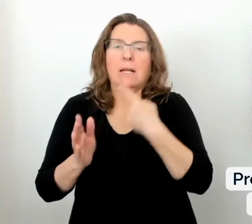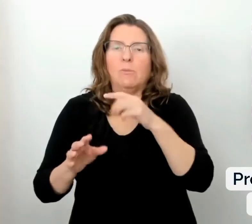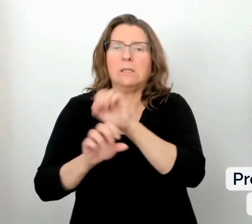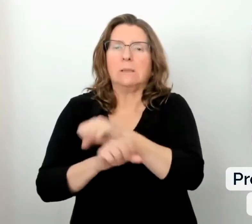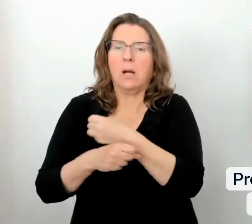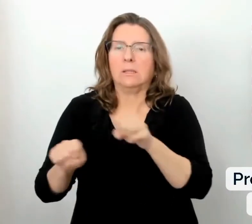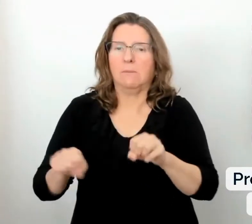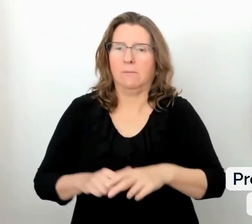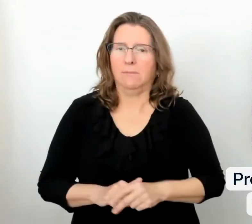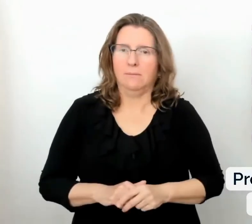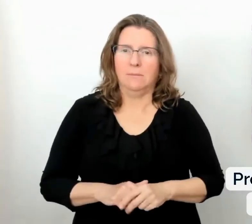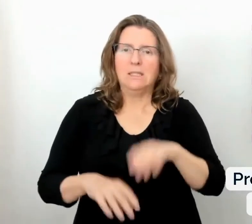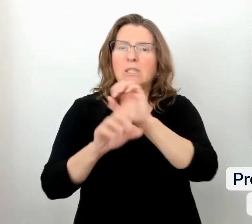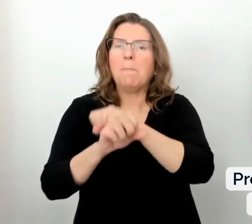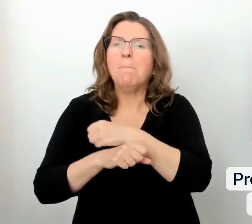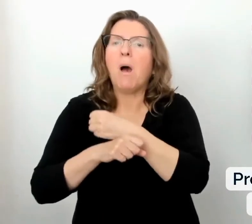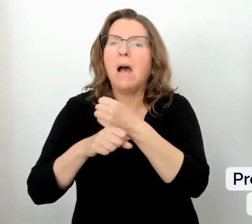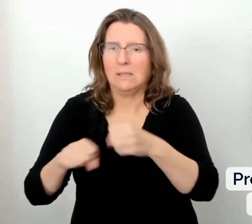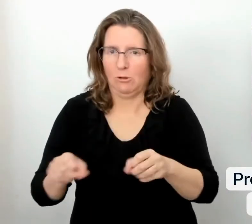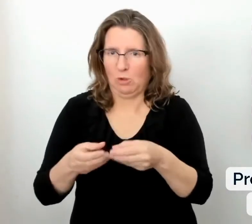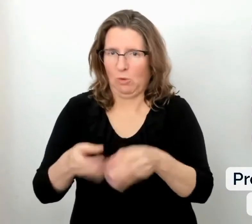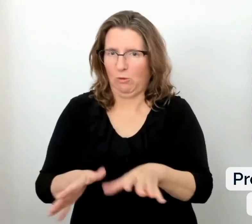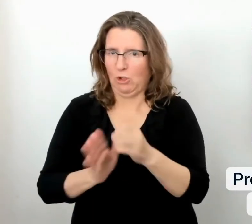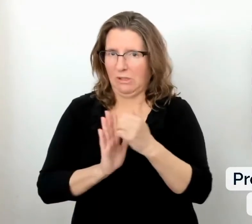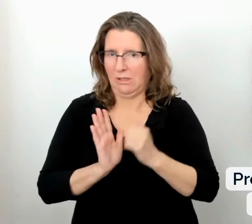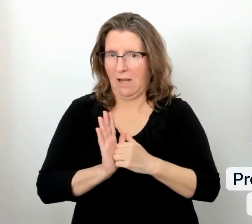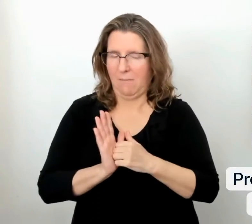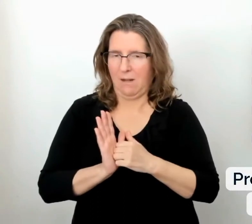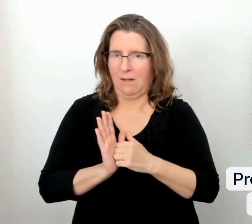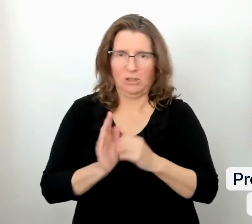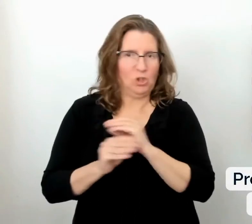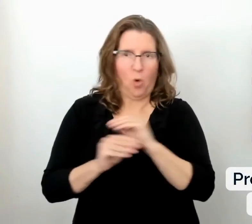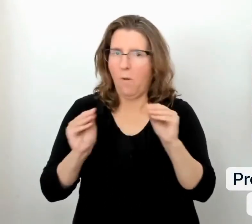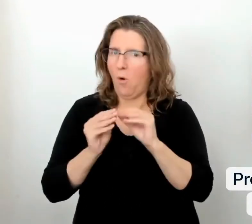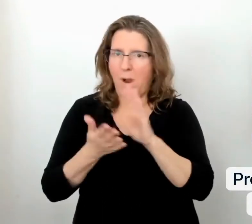Knowing everything was posted in the classroom, it was impossible to claim "I lost it!"